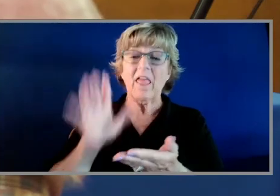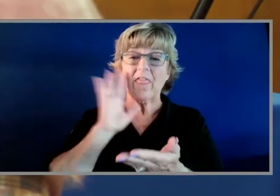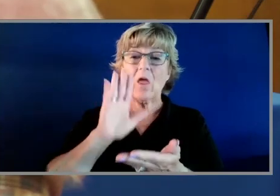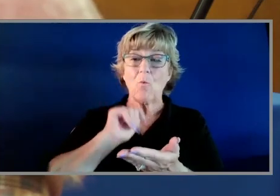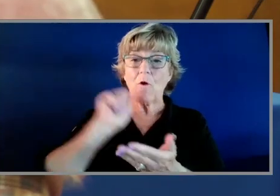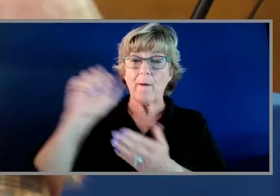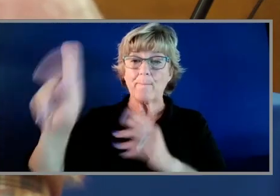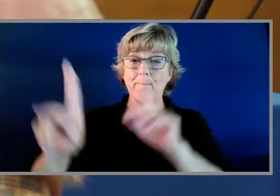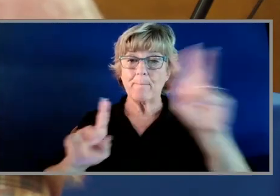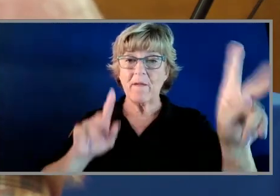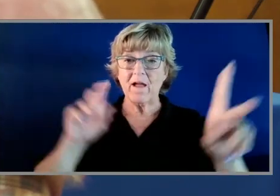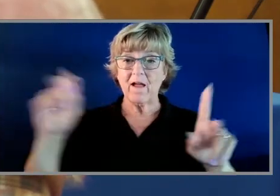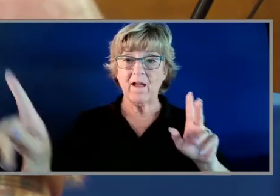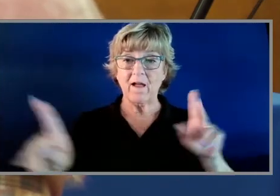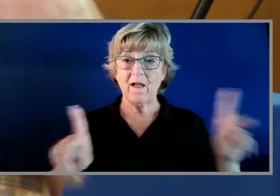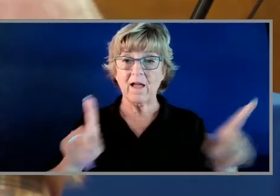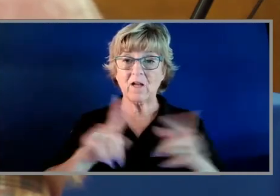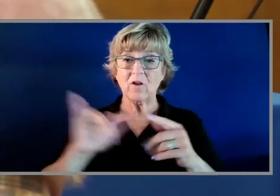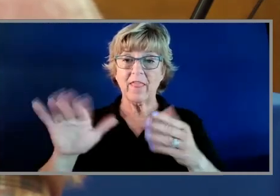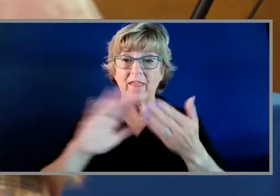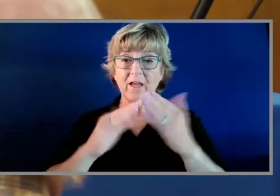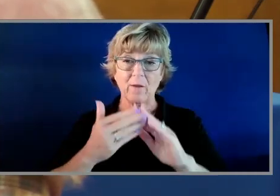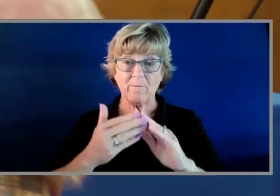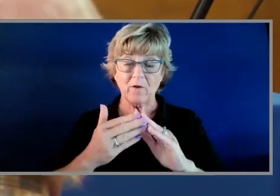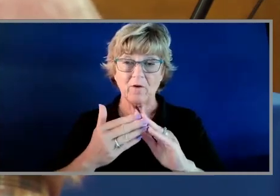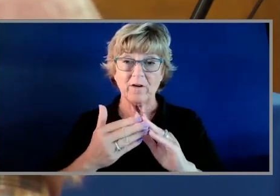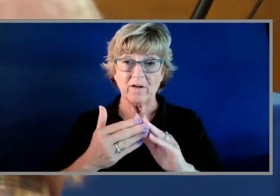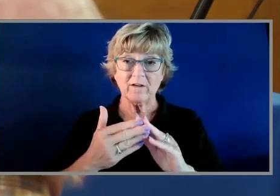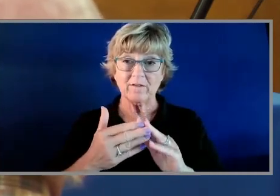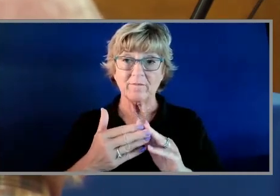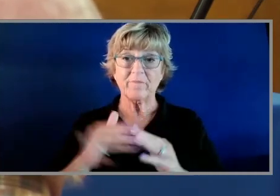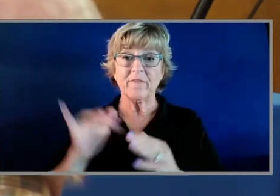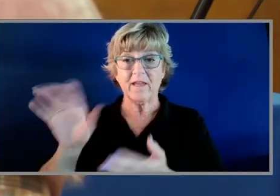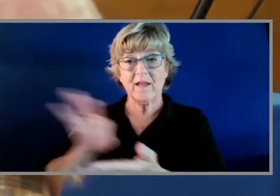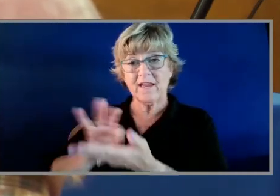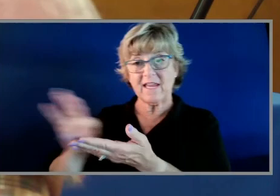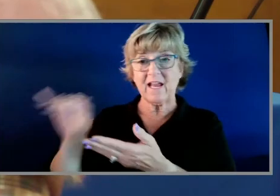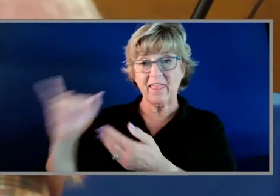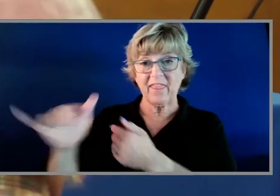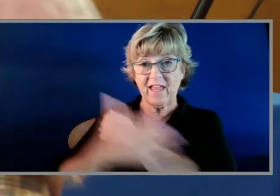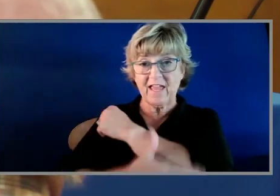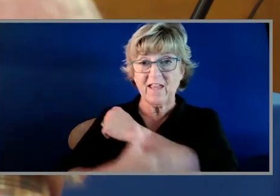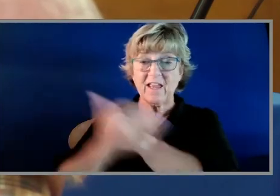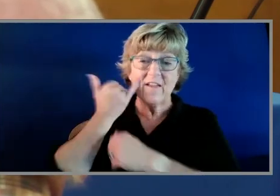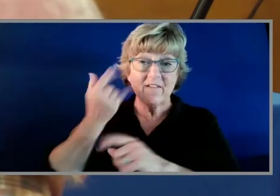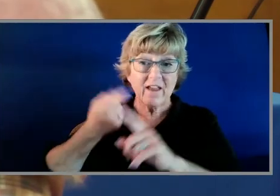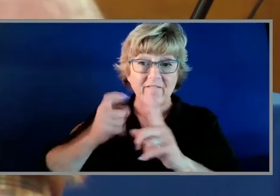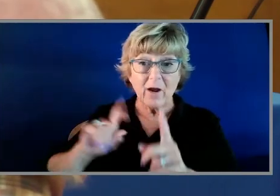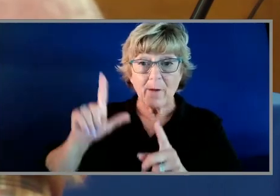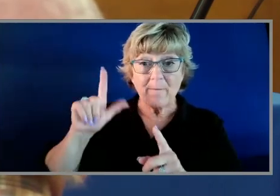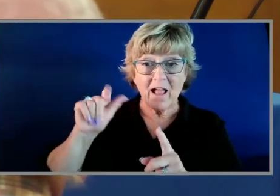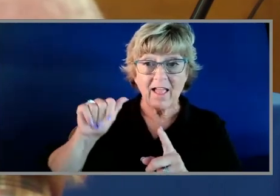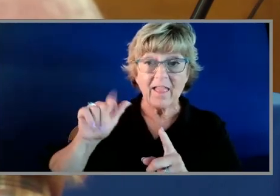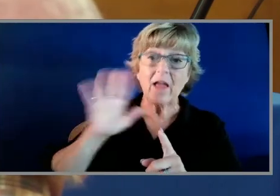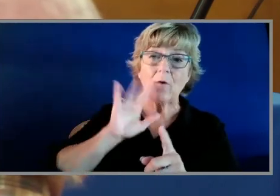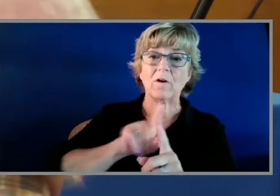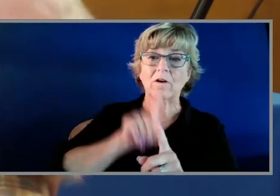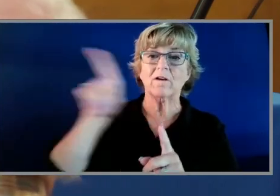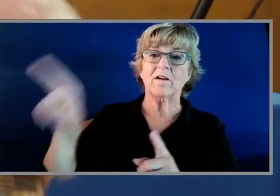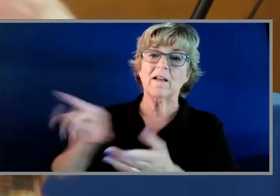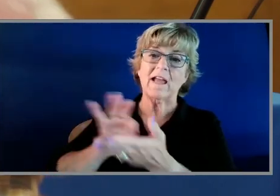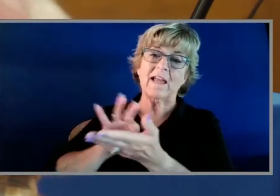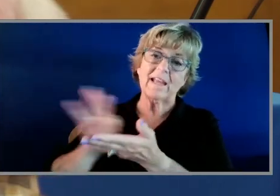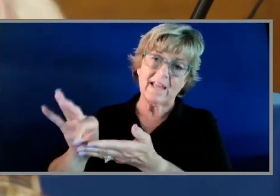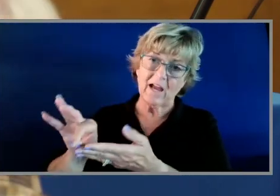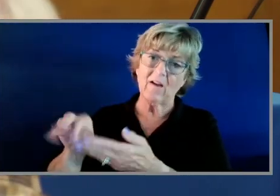Studio: The population of all prisons in California back to the Community where those inmates came from, so if the